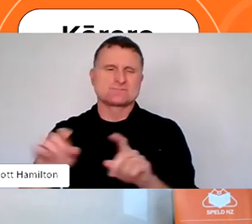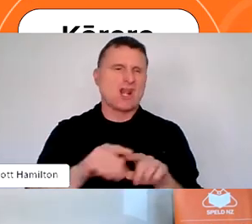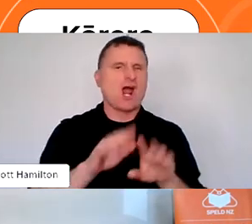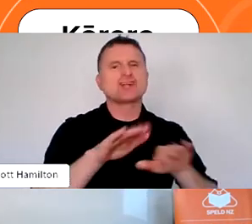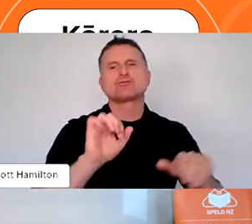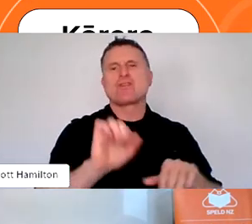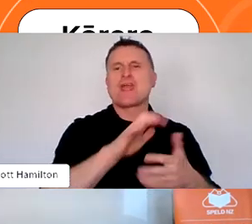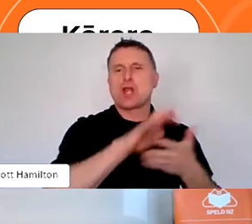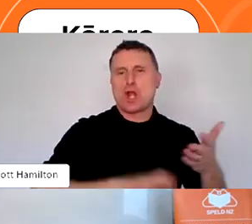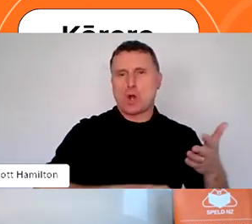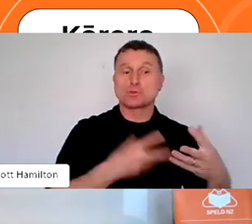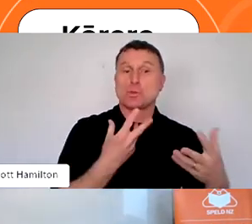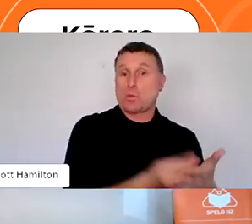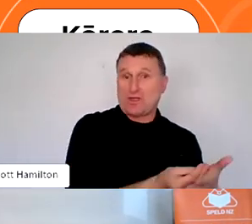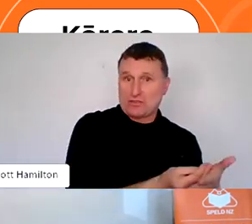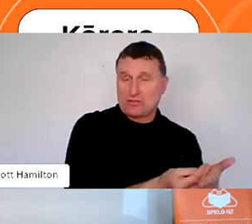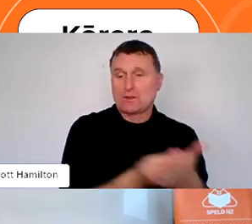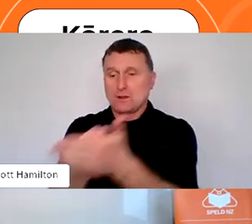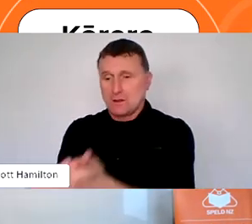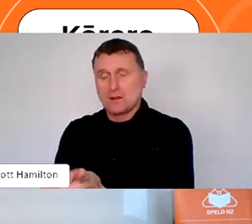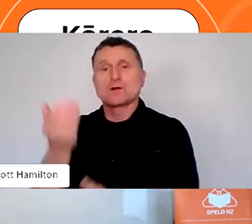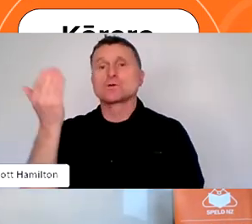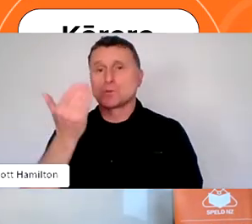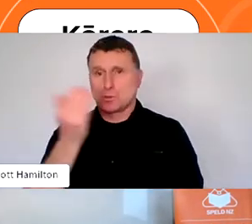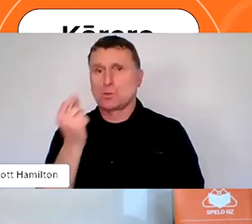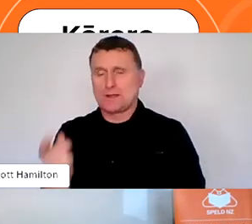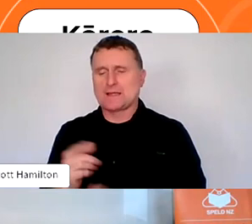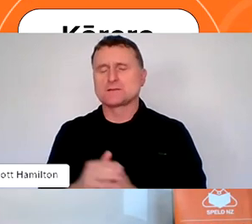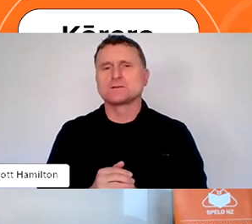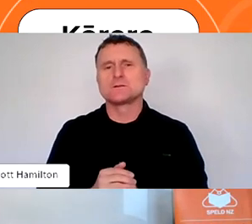can also be passed on obviously at the before school checks. I'm